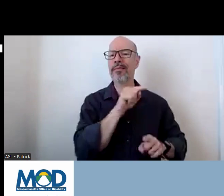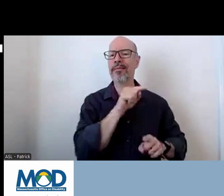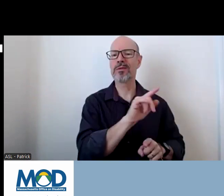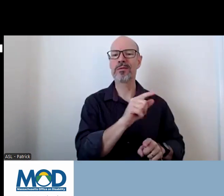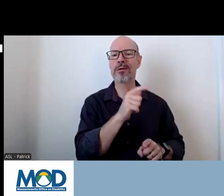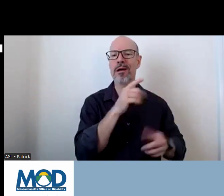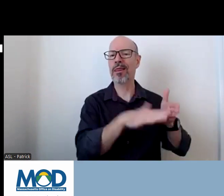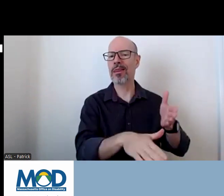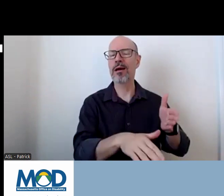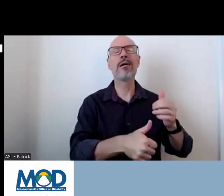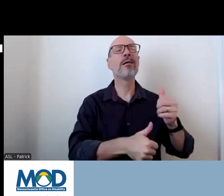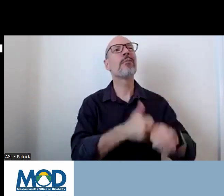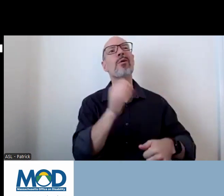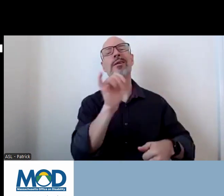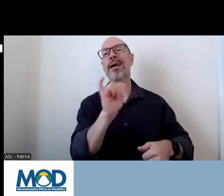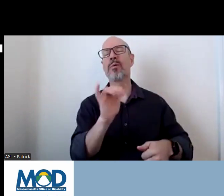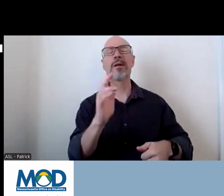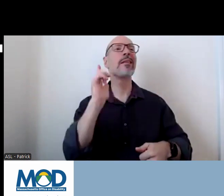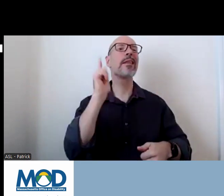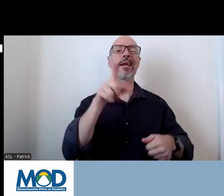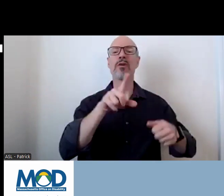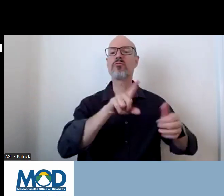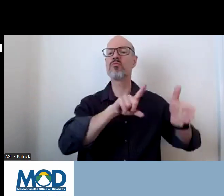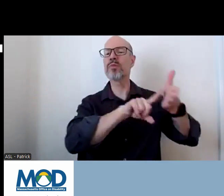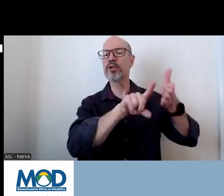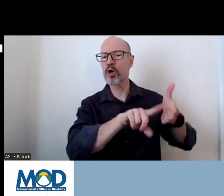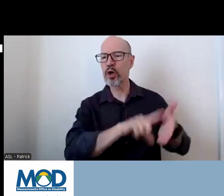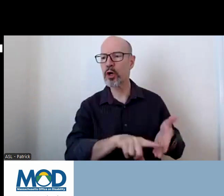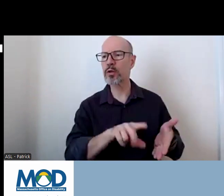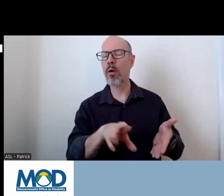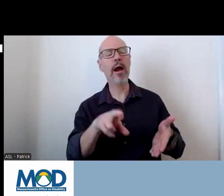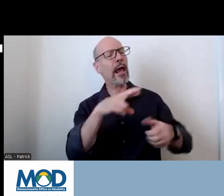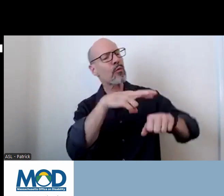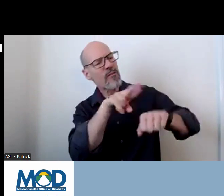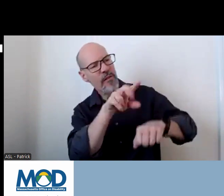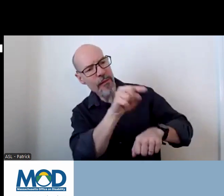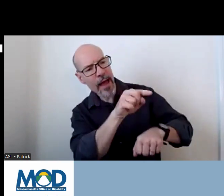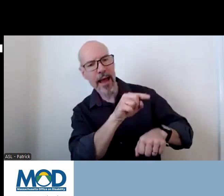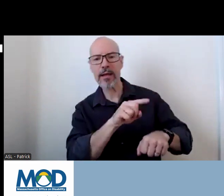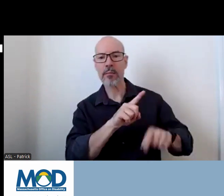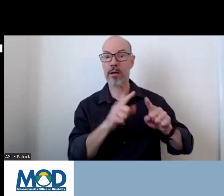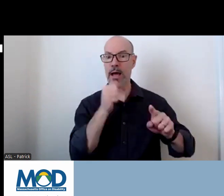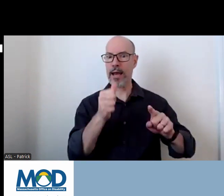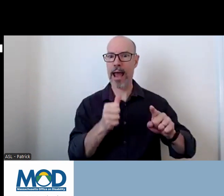used for, you know, research, recordkeeping, and reference. It is not meant for things that are going to be actively